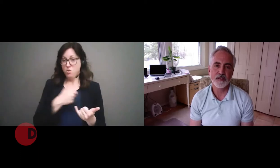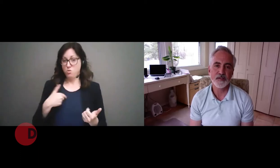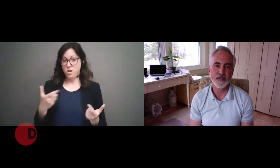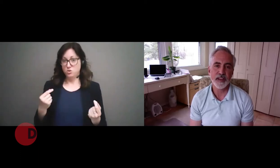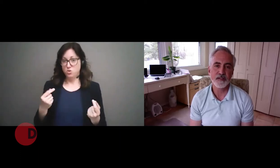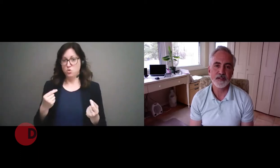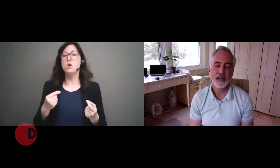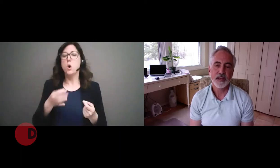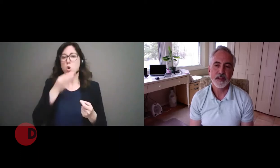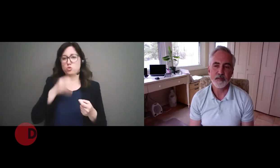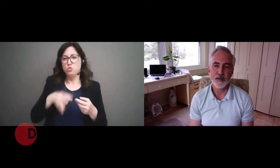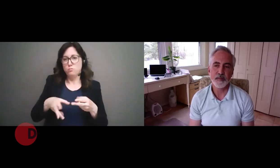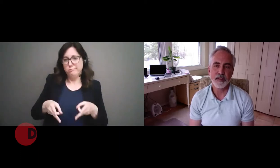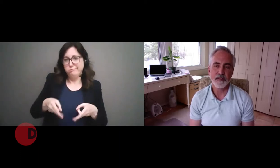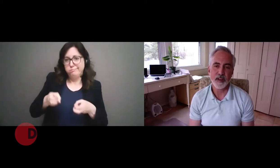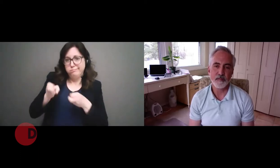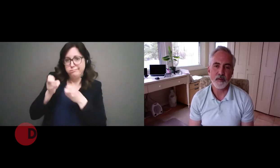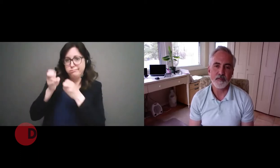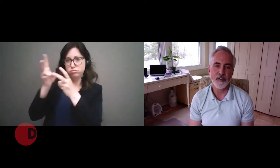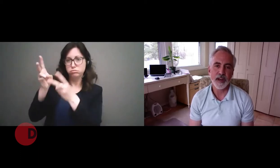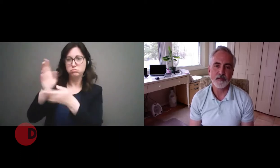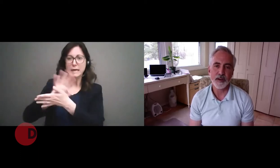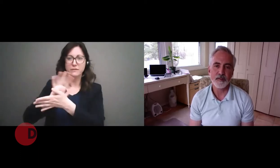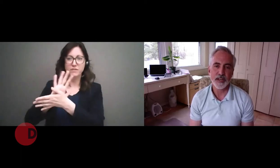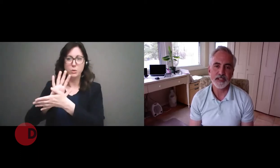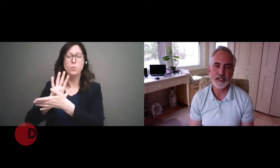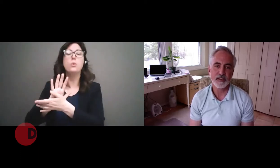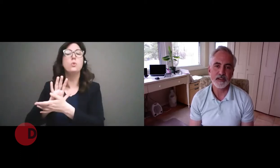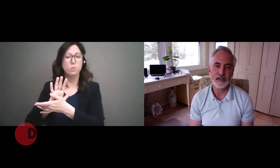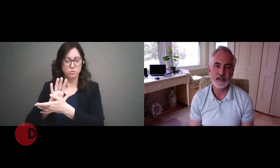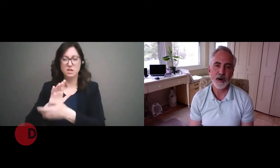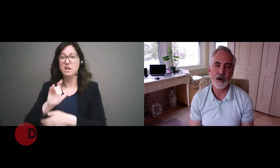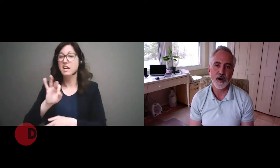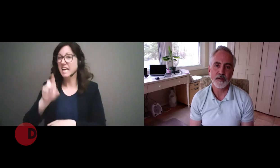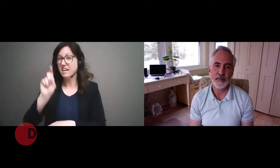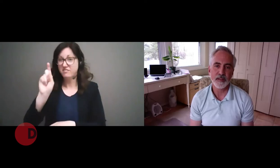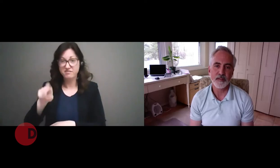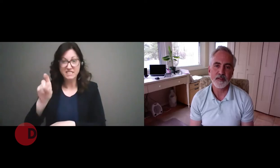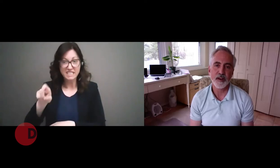We are in the process of uploading the videos which will be